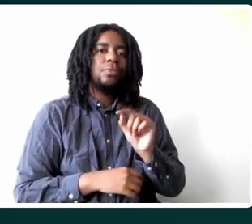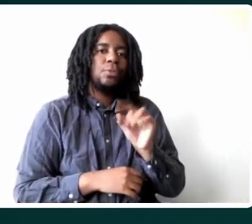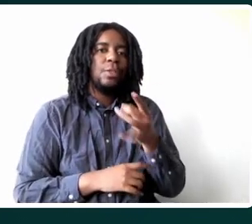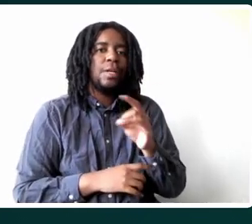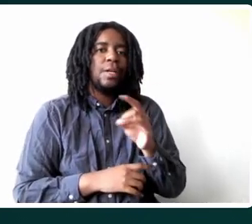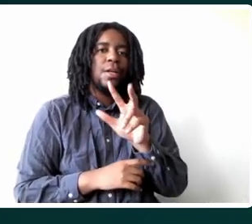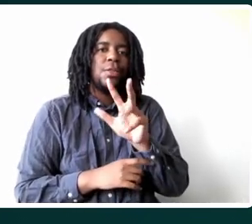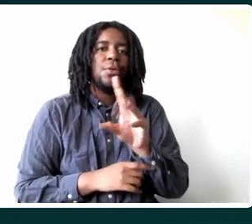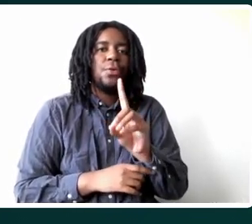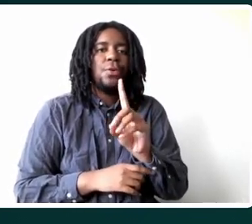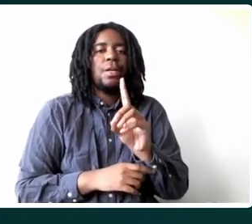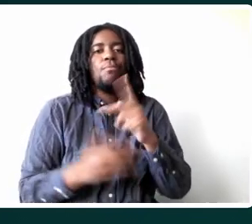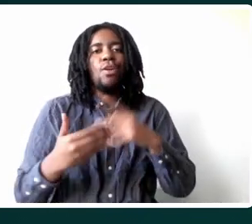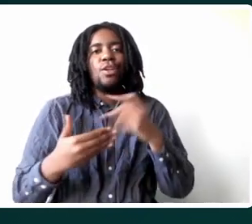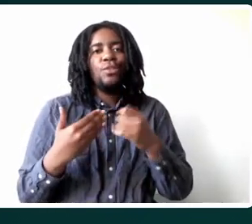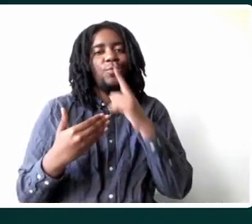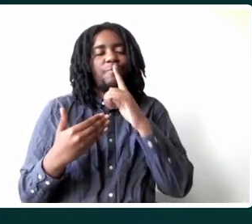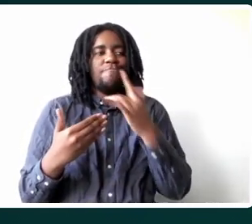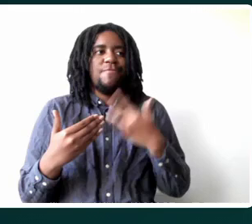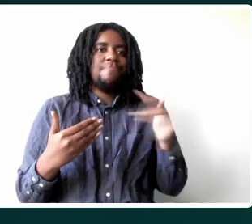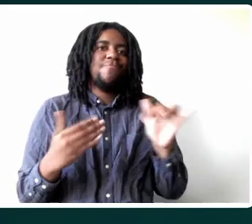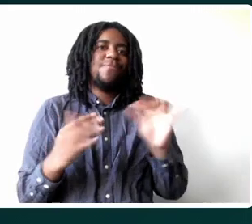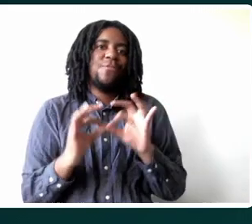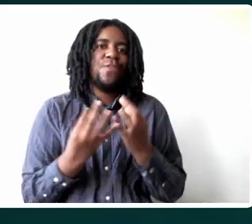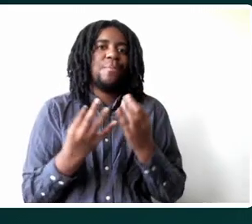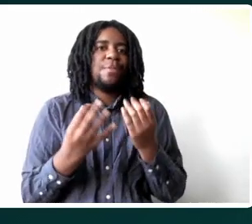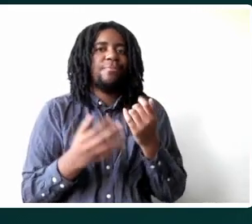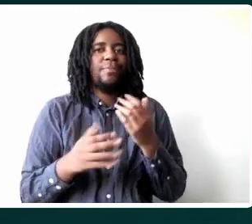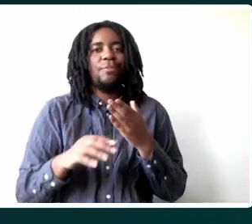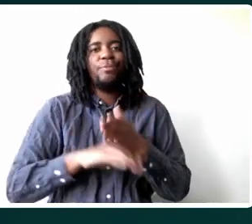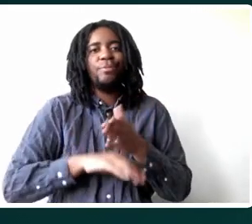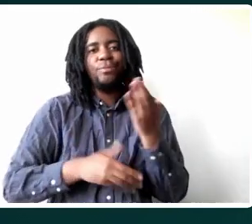Once you're part of the project, as Katie was going to find out, you never leave, ever.